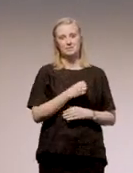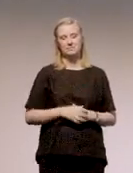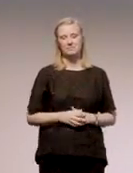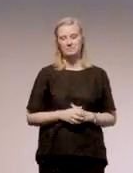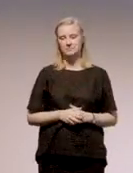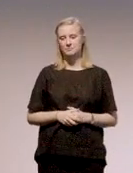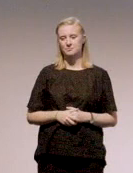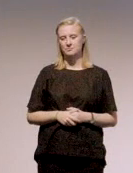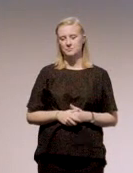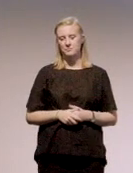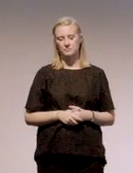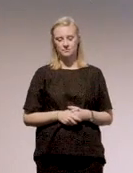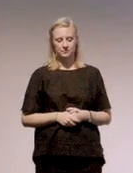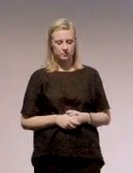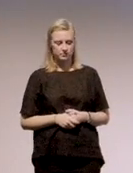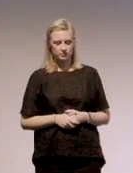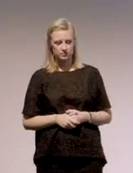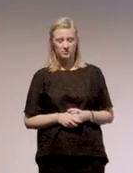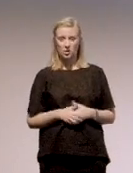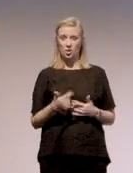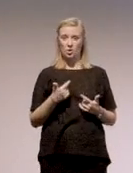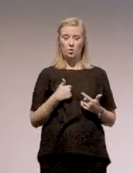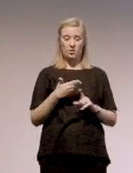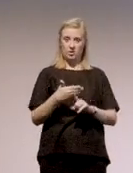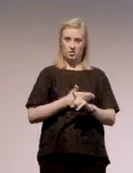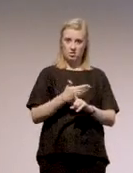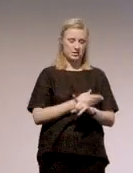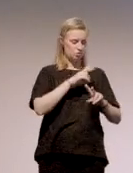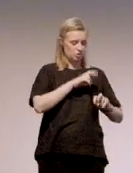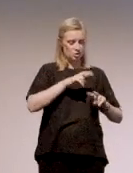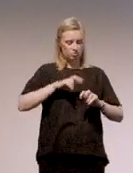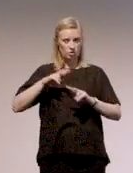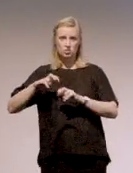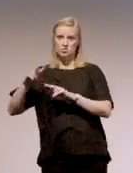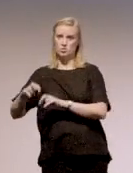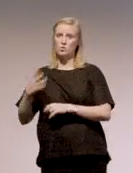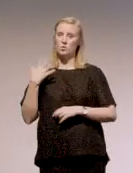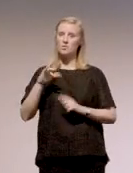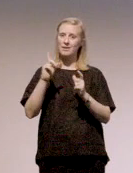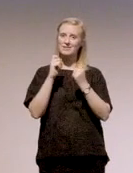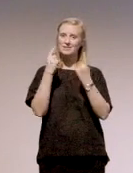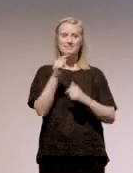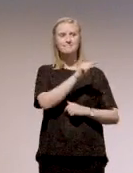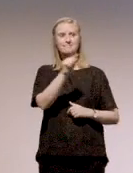We did a range of pieces of research because we really wanted to understand who are these people that we would be building